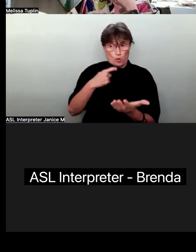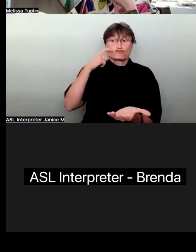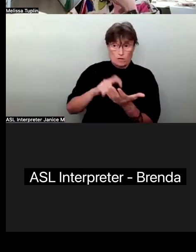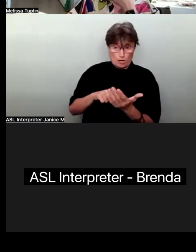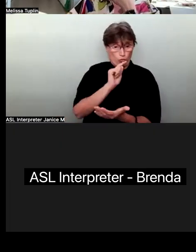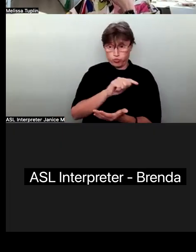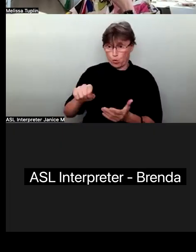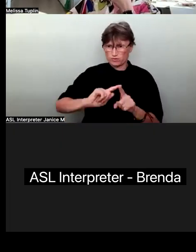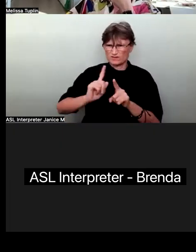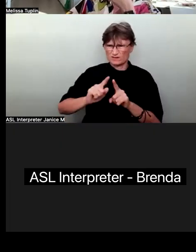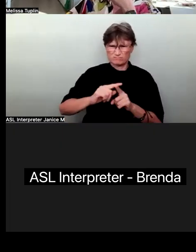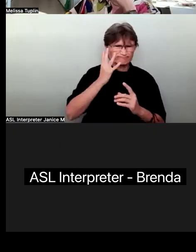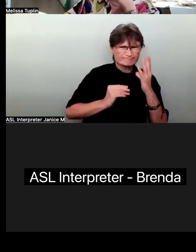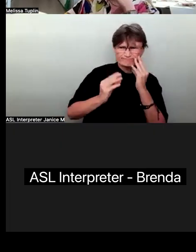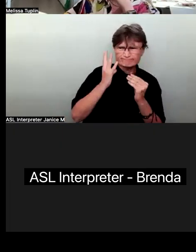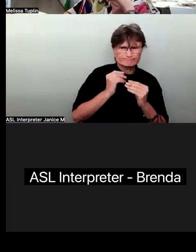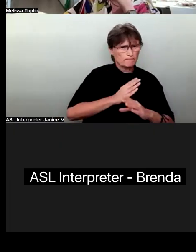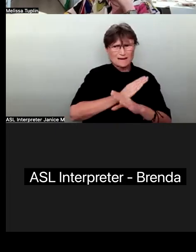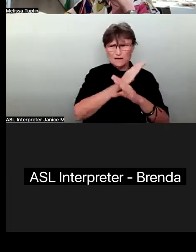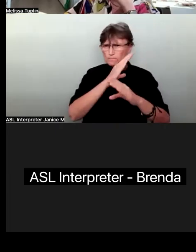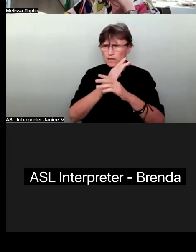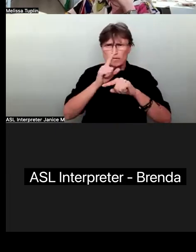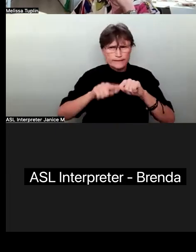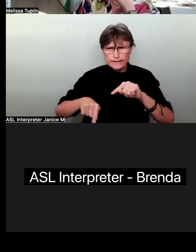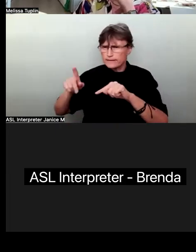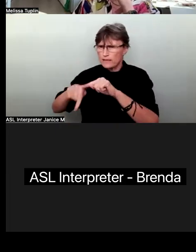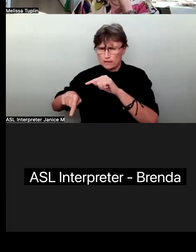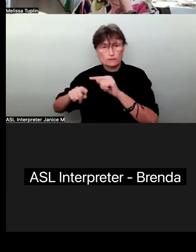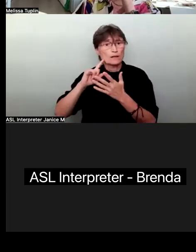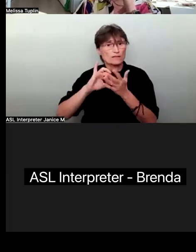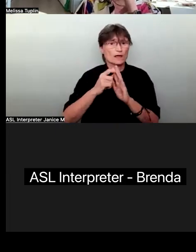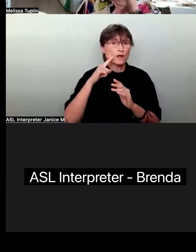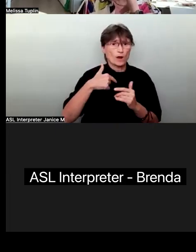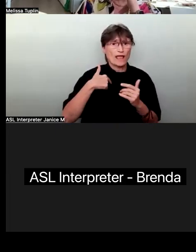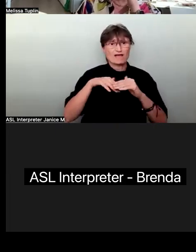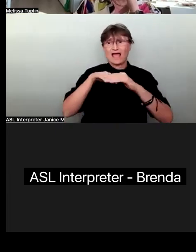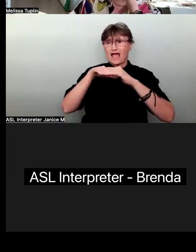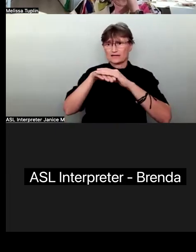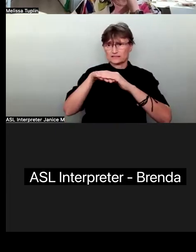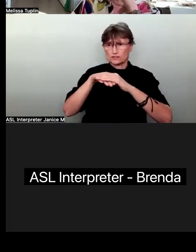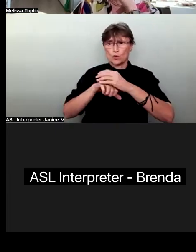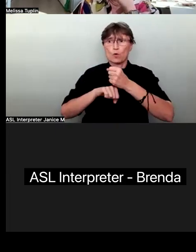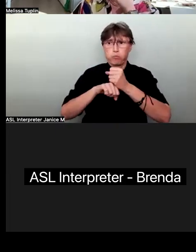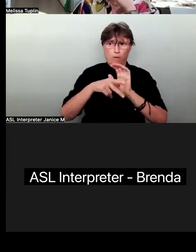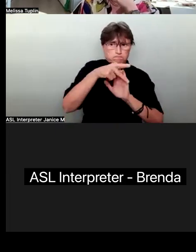Support & Accessibility Policy is available for those who may need support from program staff or